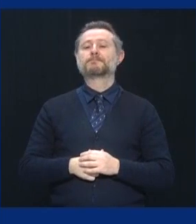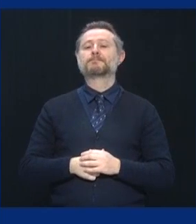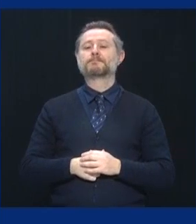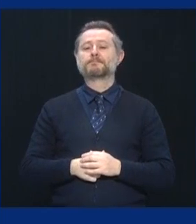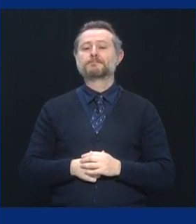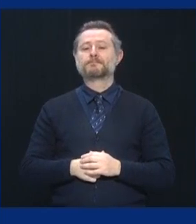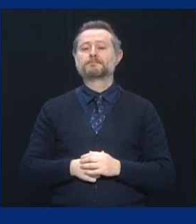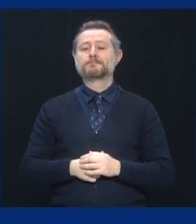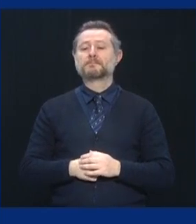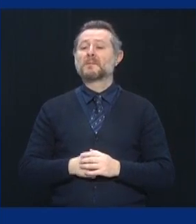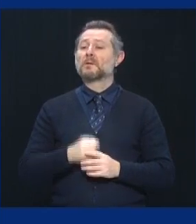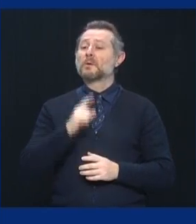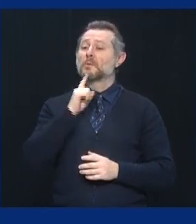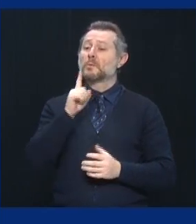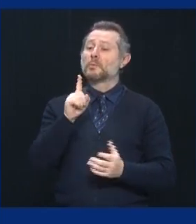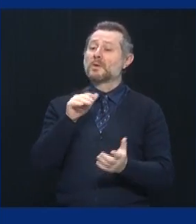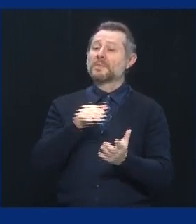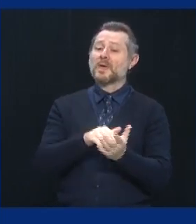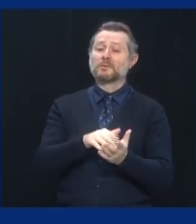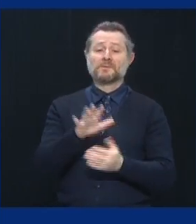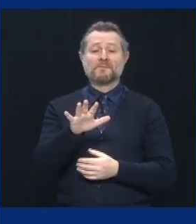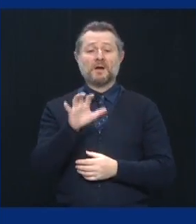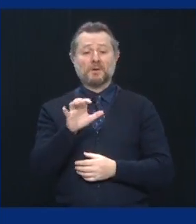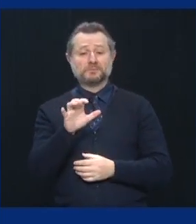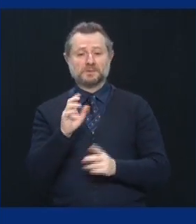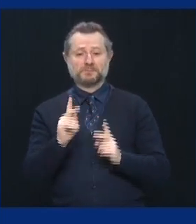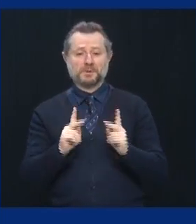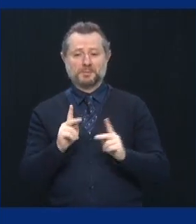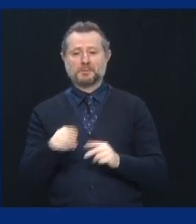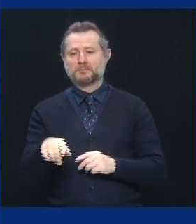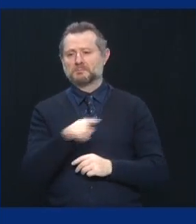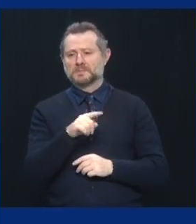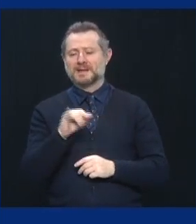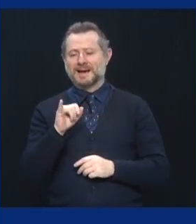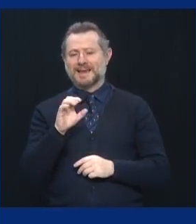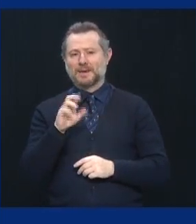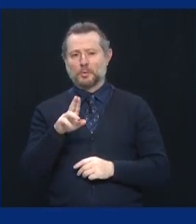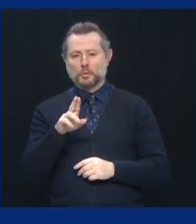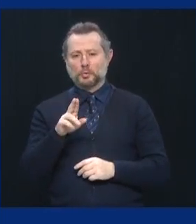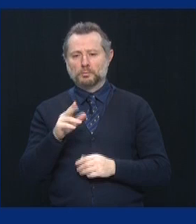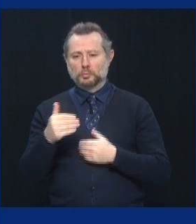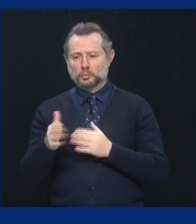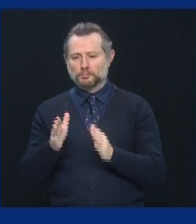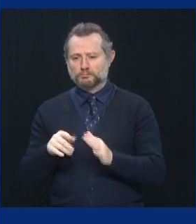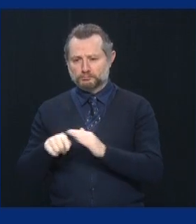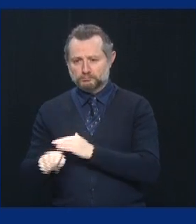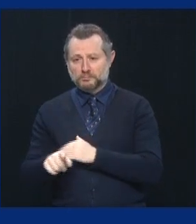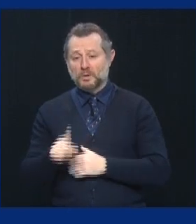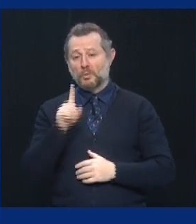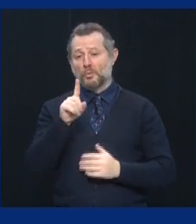THAT'S ACTUALLY DOWN 44 FROM YESTERDAY.